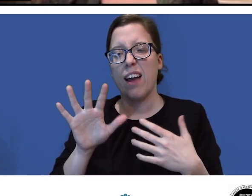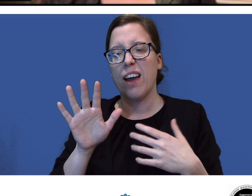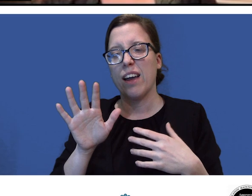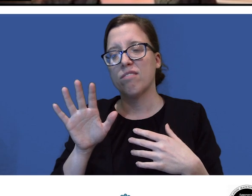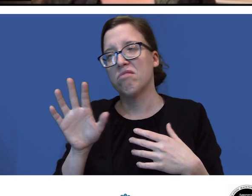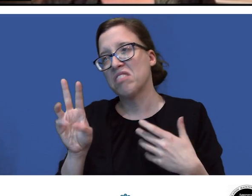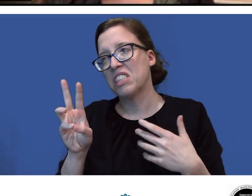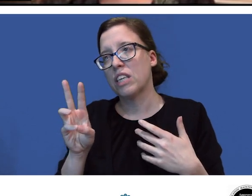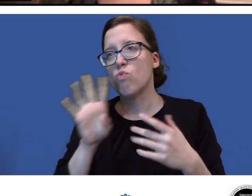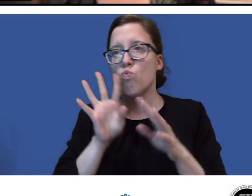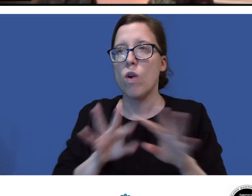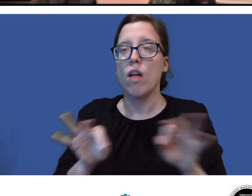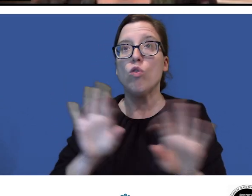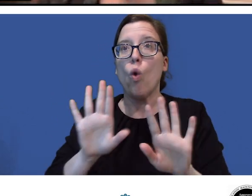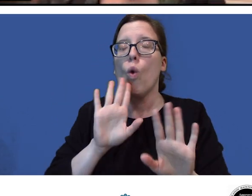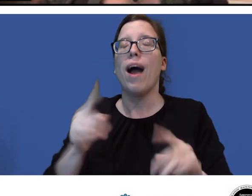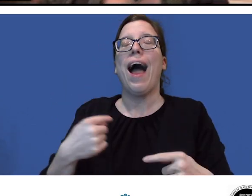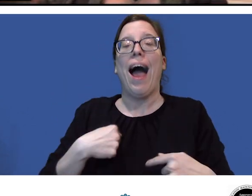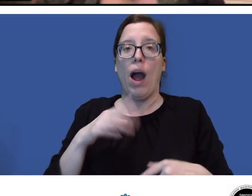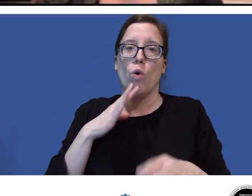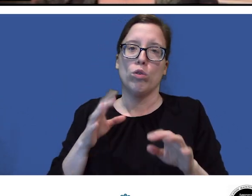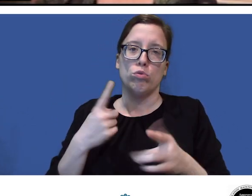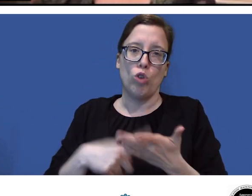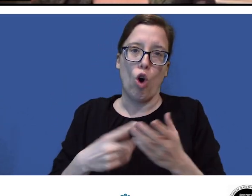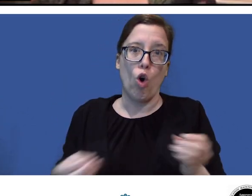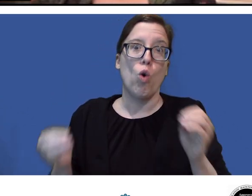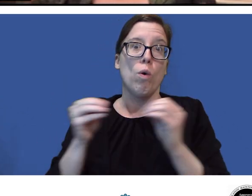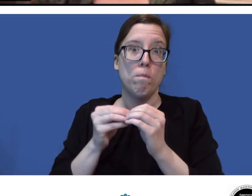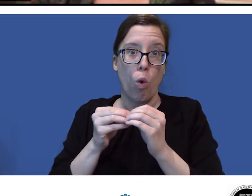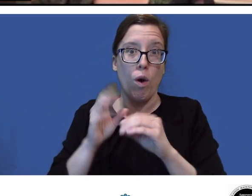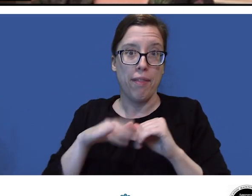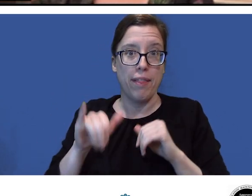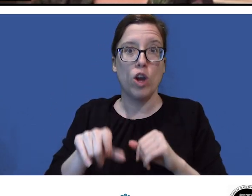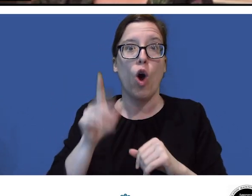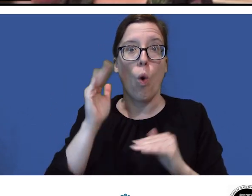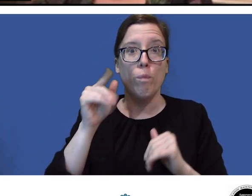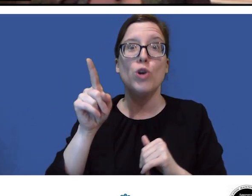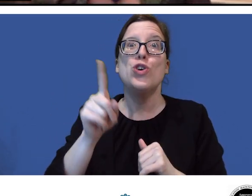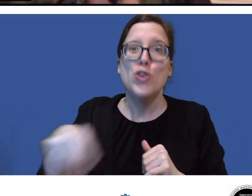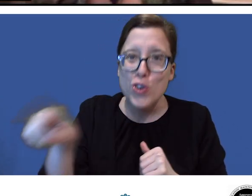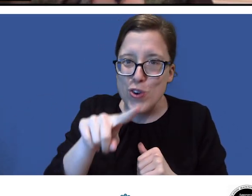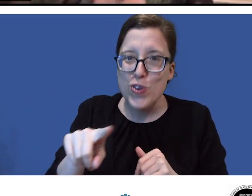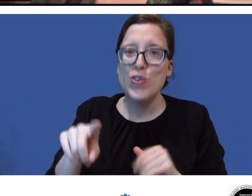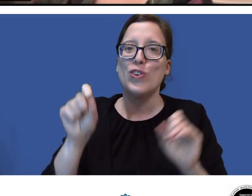but I hope when we're done, you'll be able to talk about at least five or six aspects